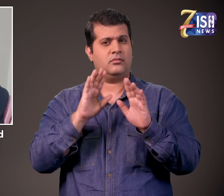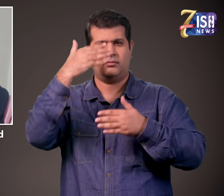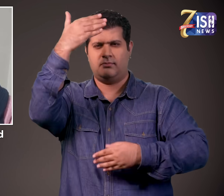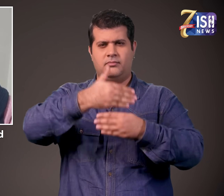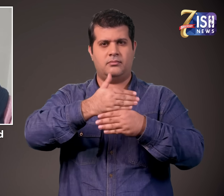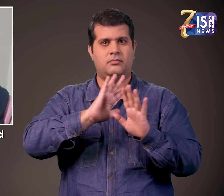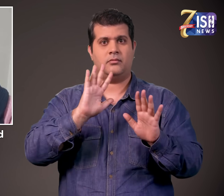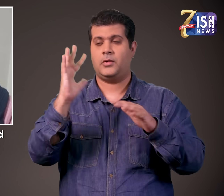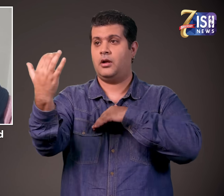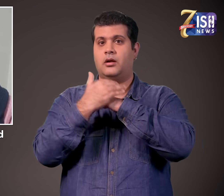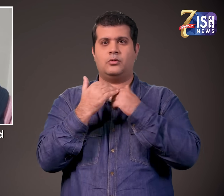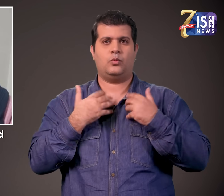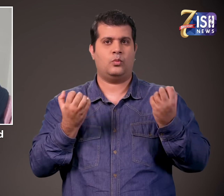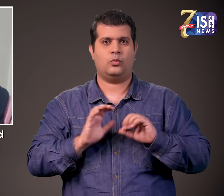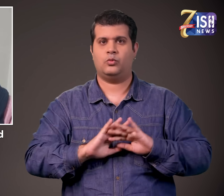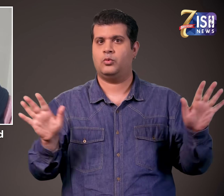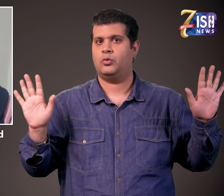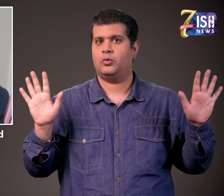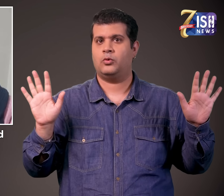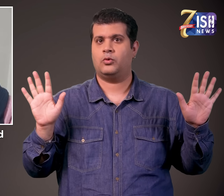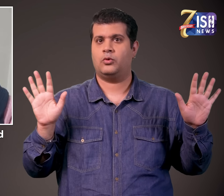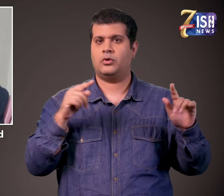in order to avoid suspicion.